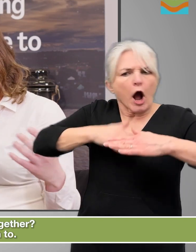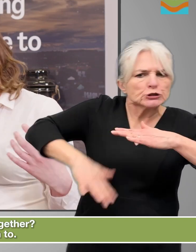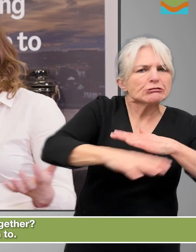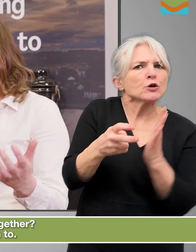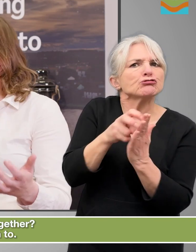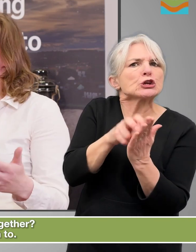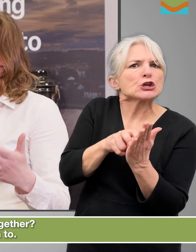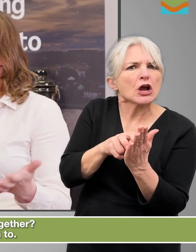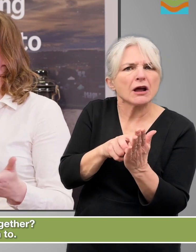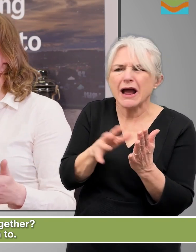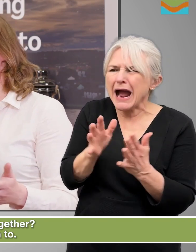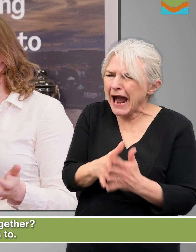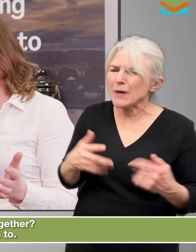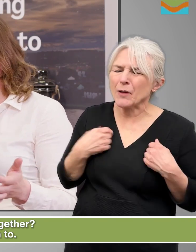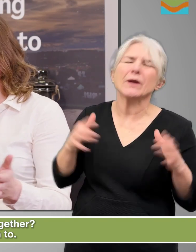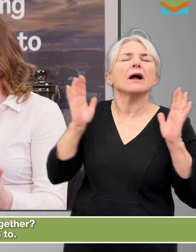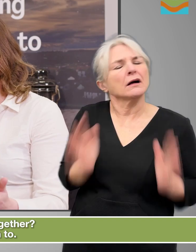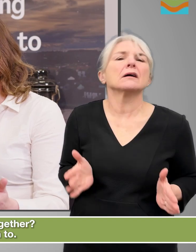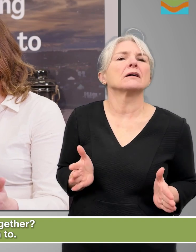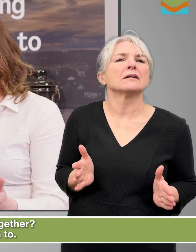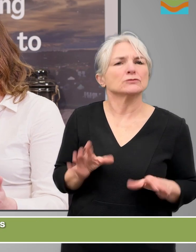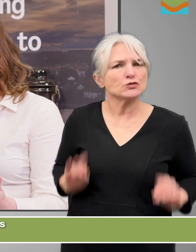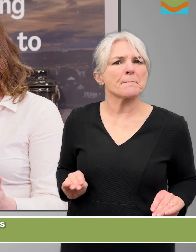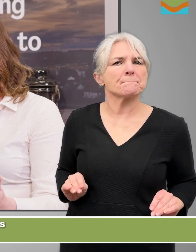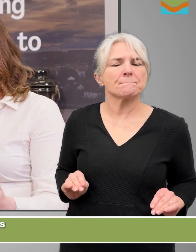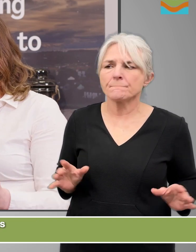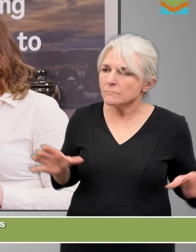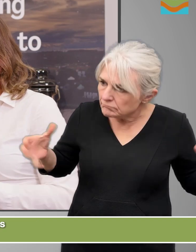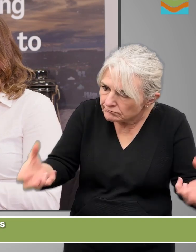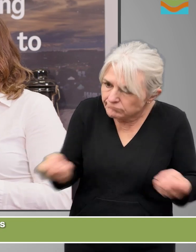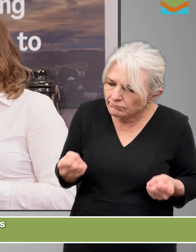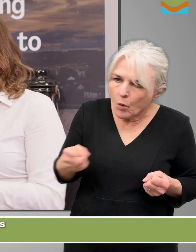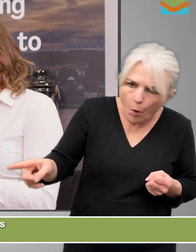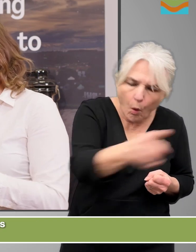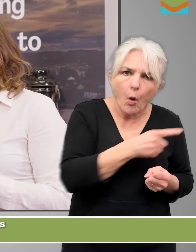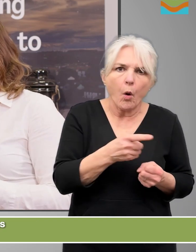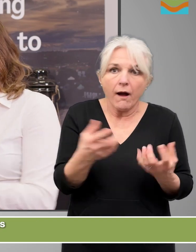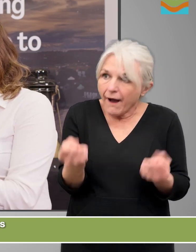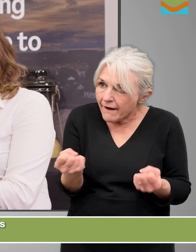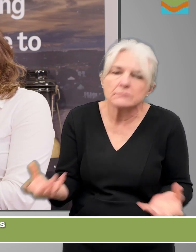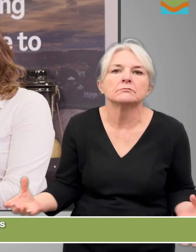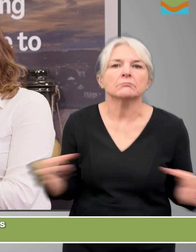how can we bring everyone together? That's what it comes down to. And one of the key things obviously with PGN,